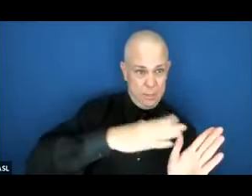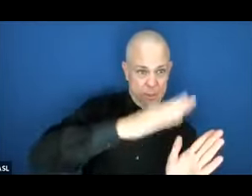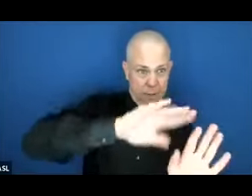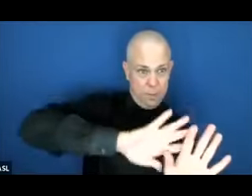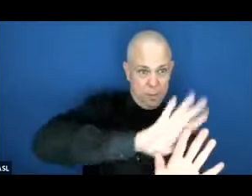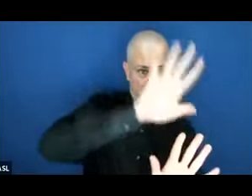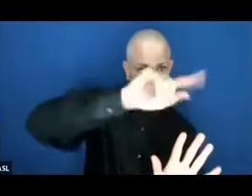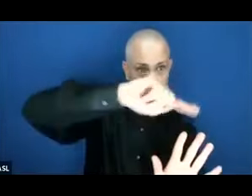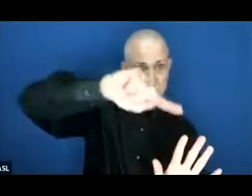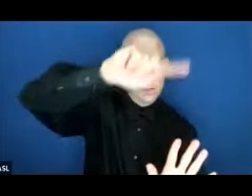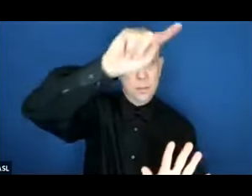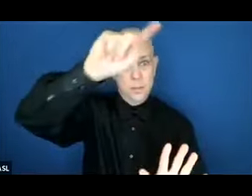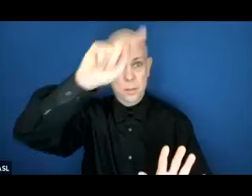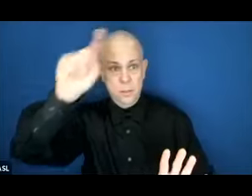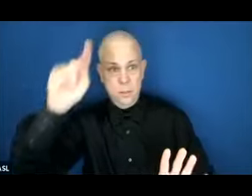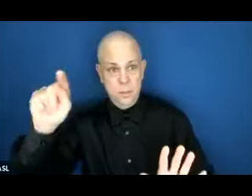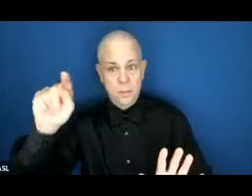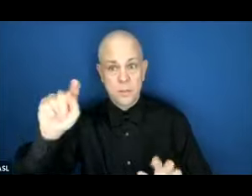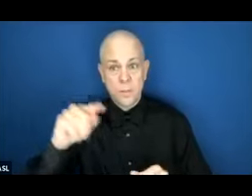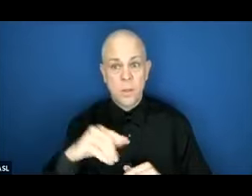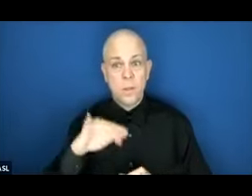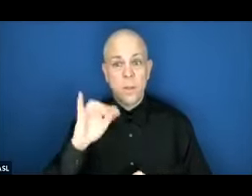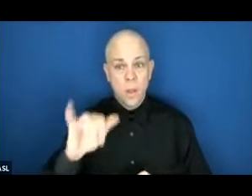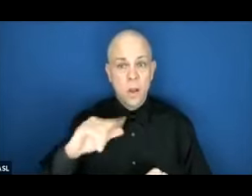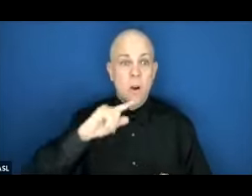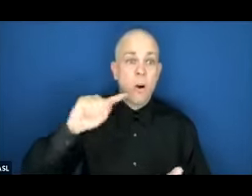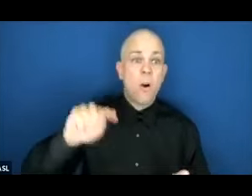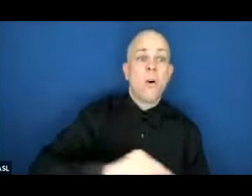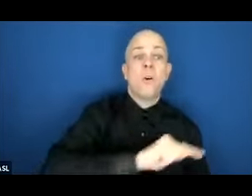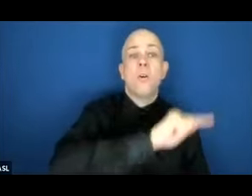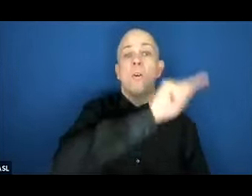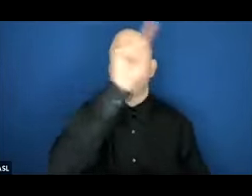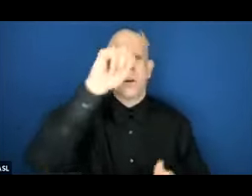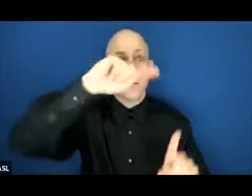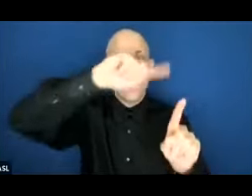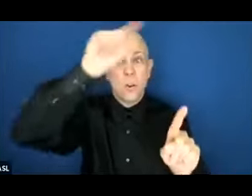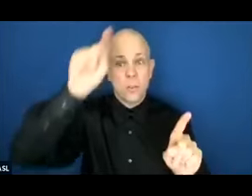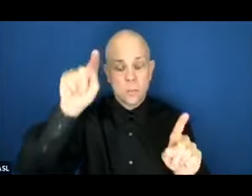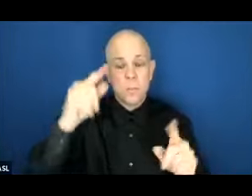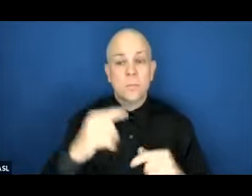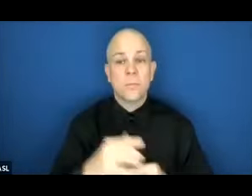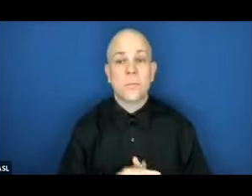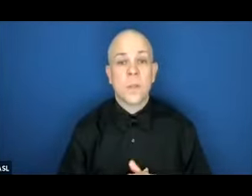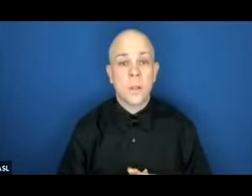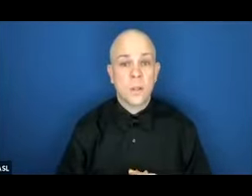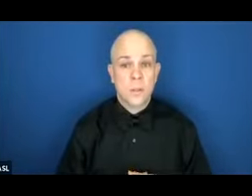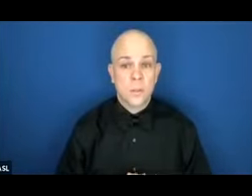uh to come to right here so essentially if we just draw it on the board this is